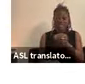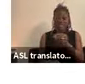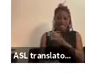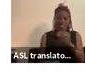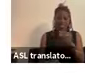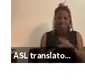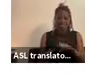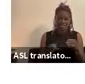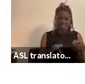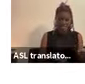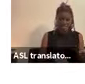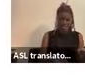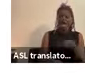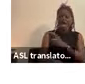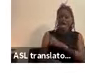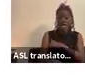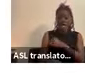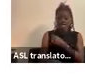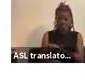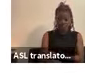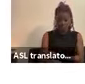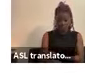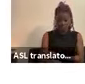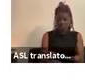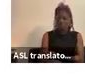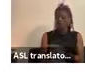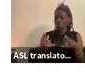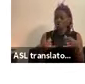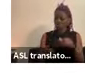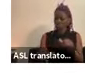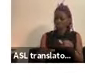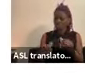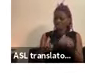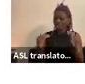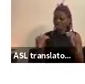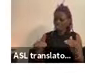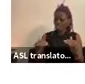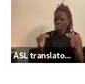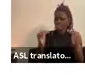our hospitalizations remain elevated but stable, with an average of forty two